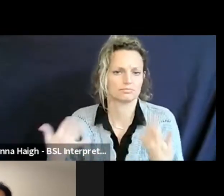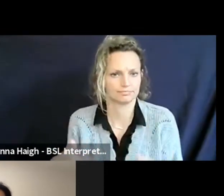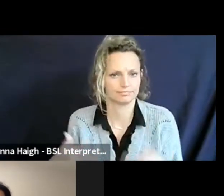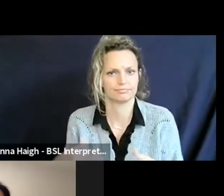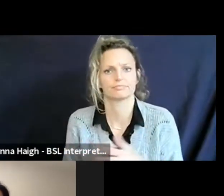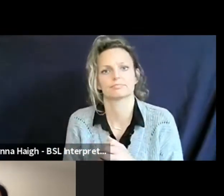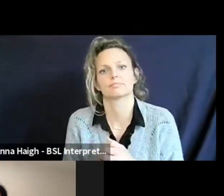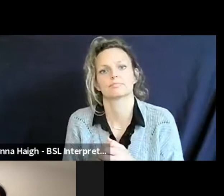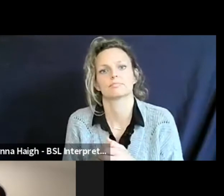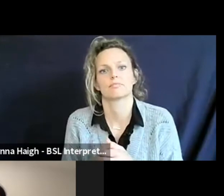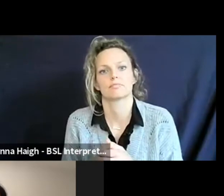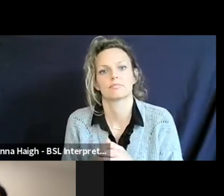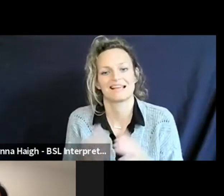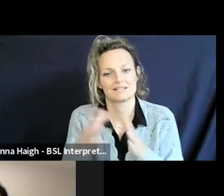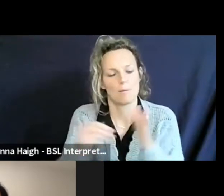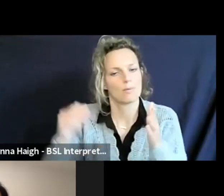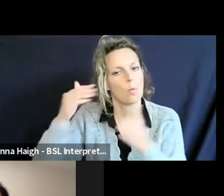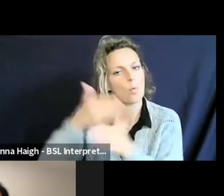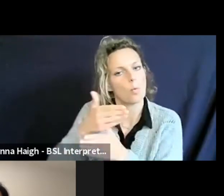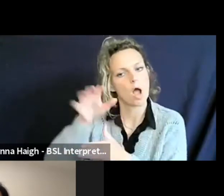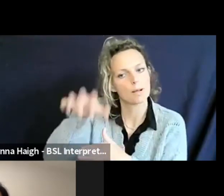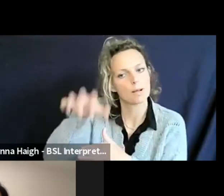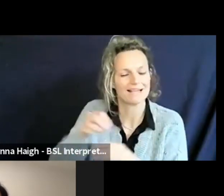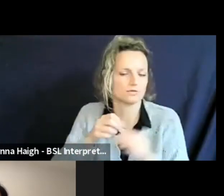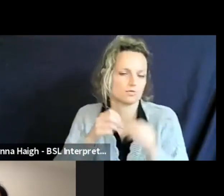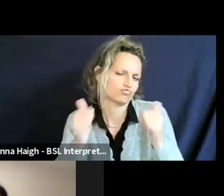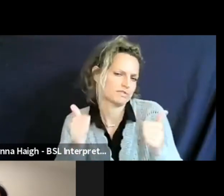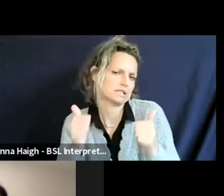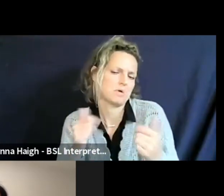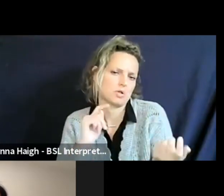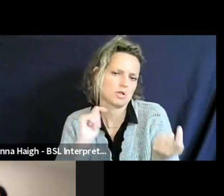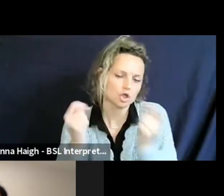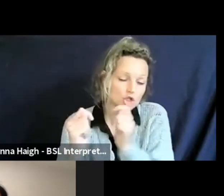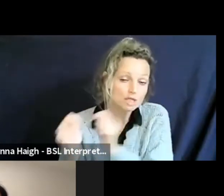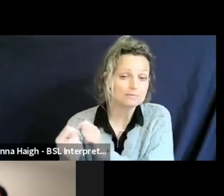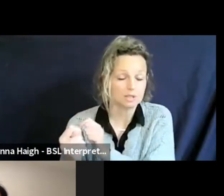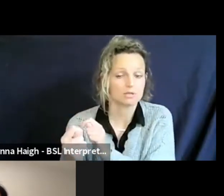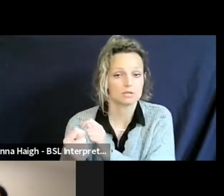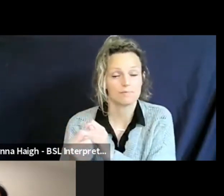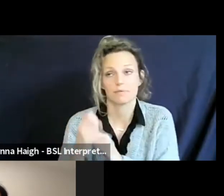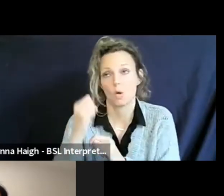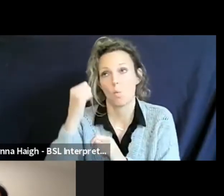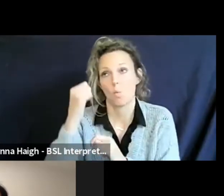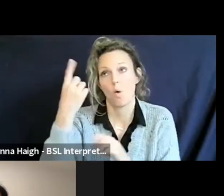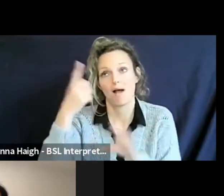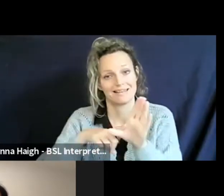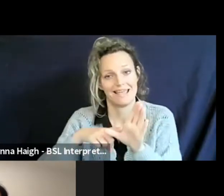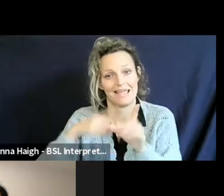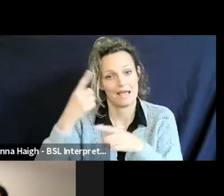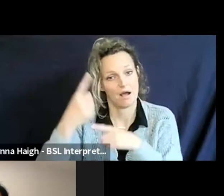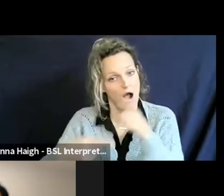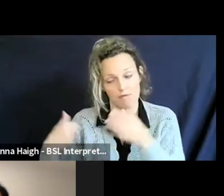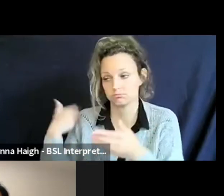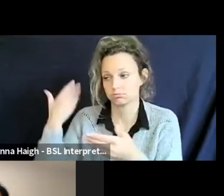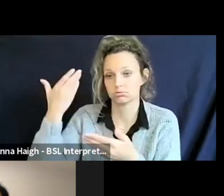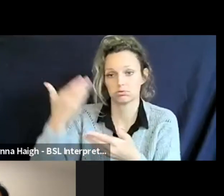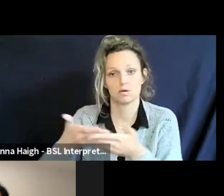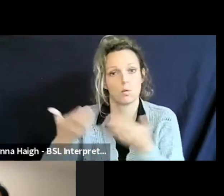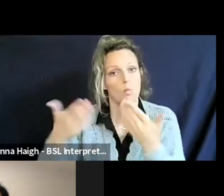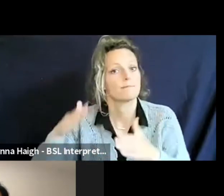Rolls-Royce of employees in that we really do support people who work in our organisations.